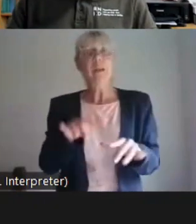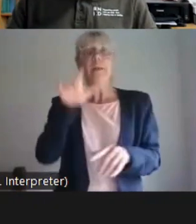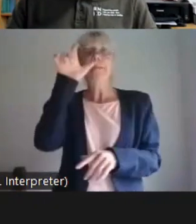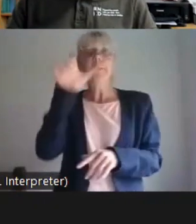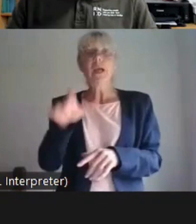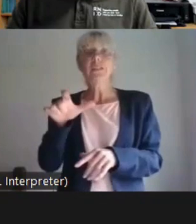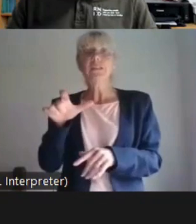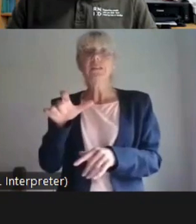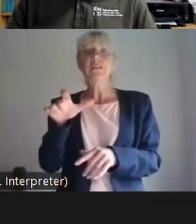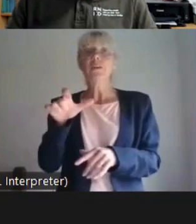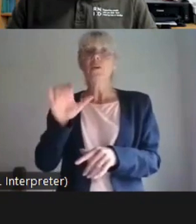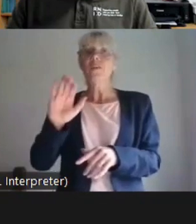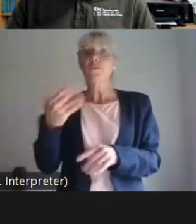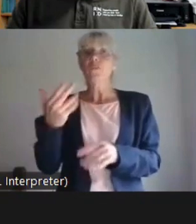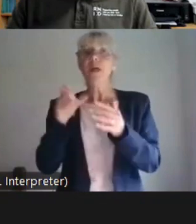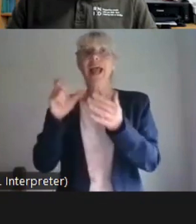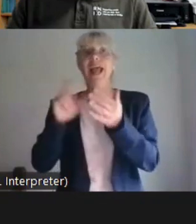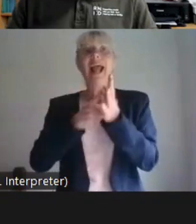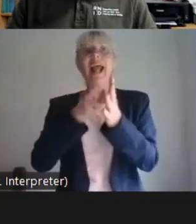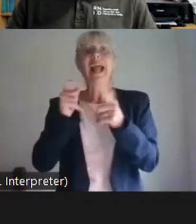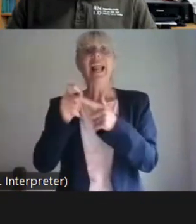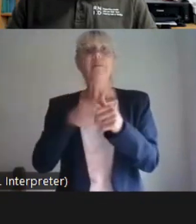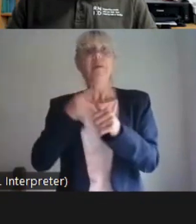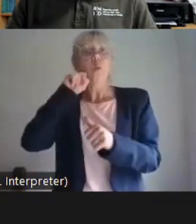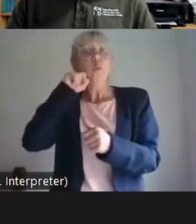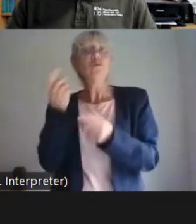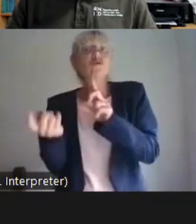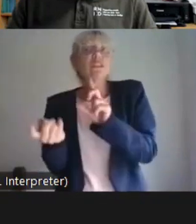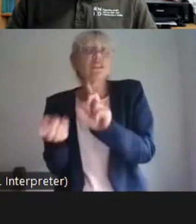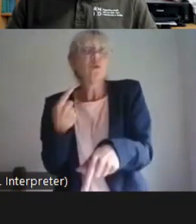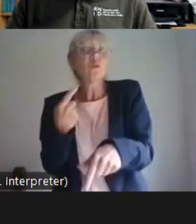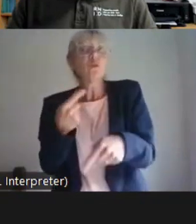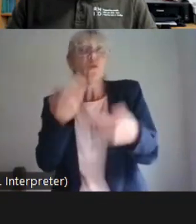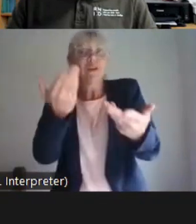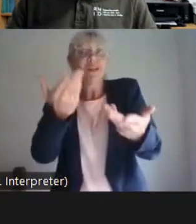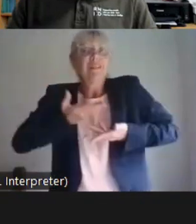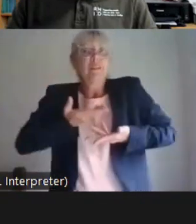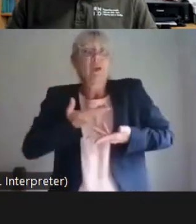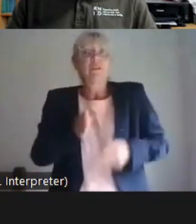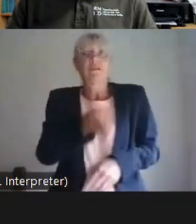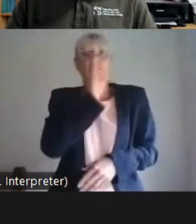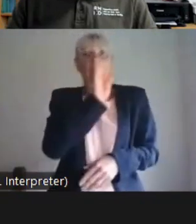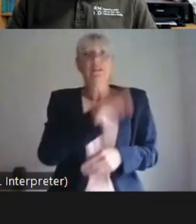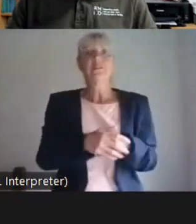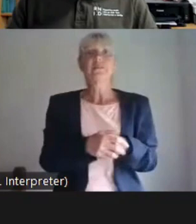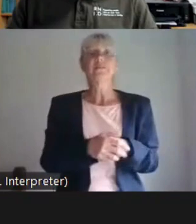you or pass it on to us okay so we'll move on to the questions so uh Lisa and I are gonna take it